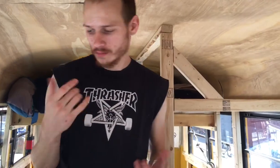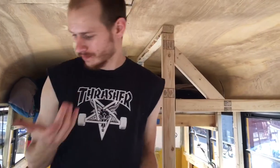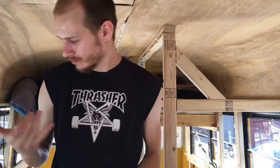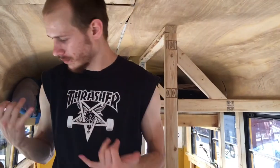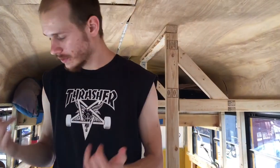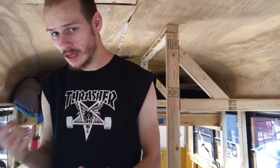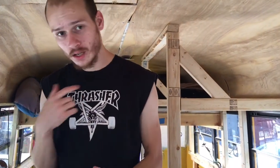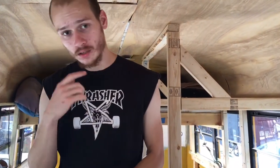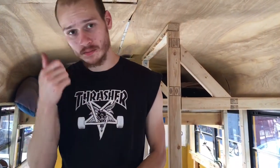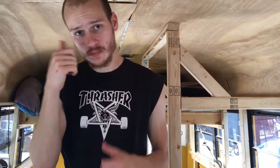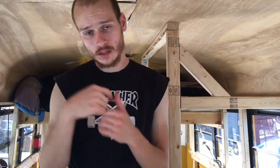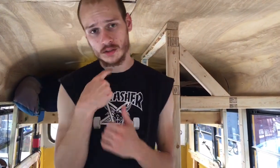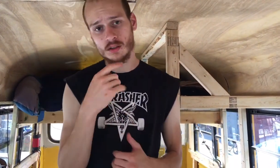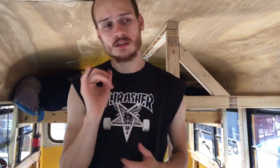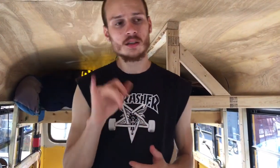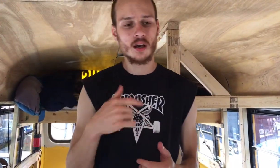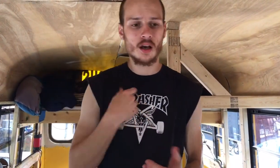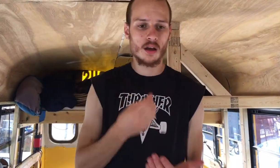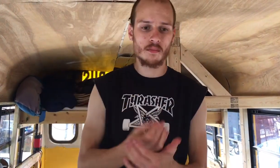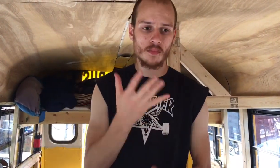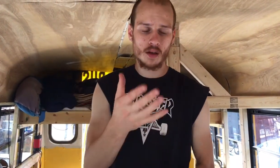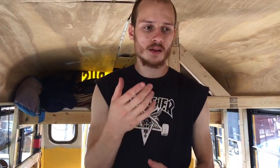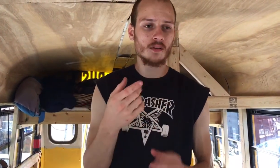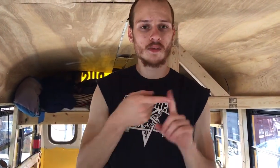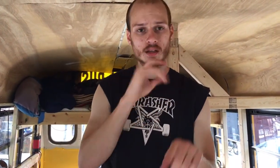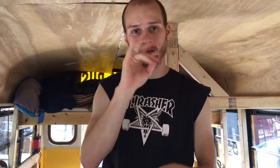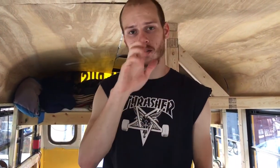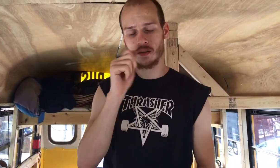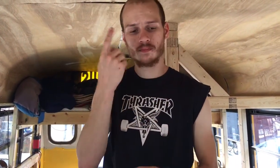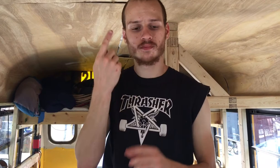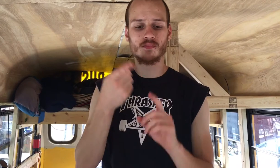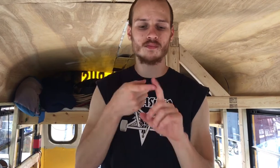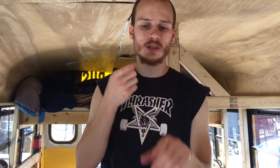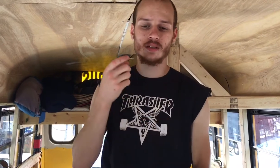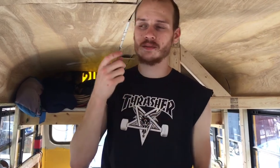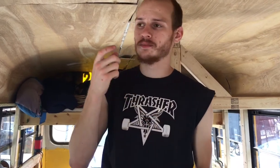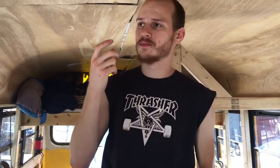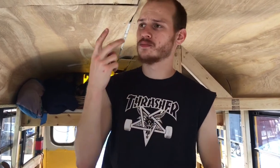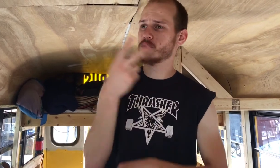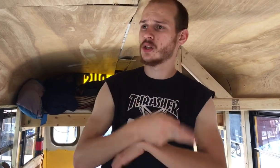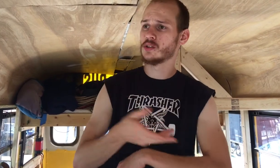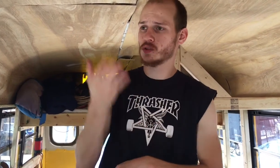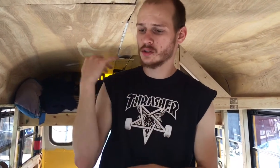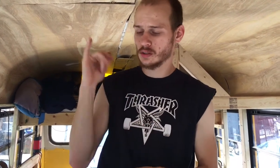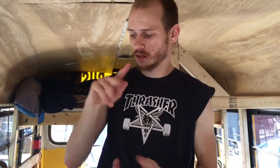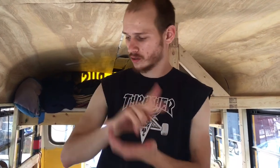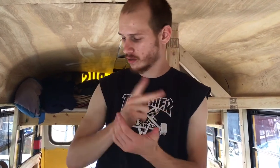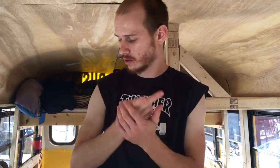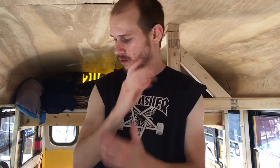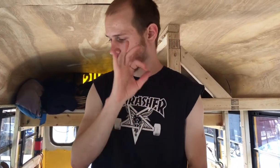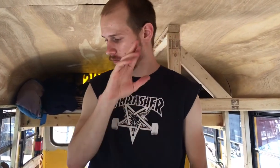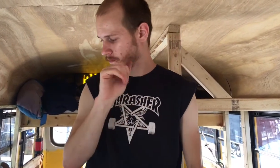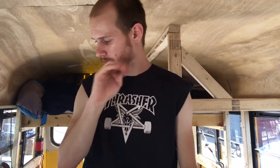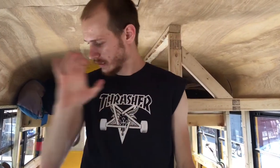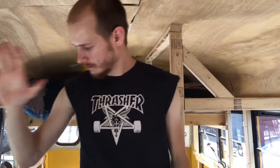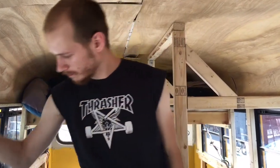Remember I told about that I bought kitchen cabinet frame from IKEA in two days ago here kitchen cabinet frame